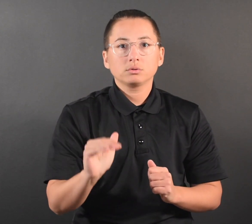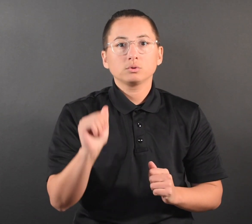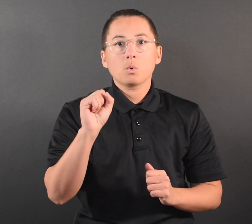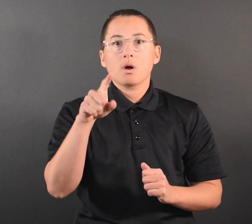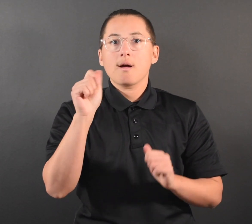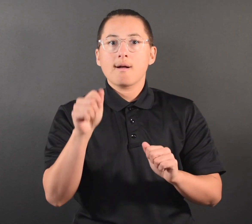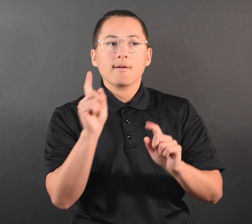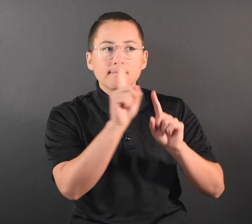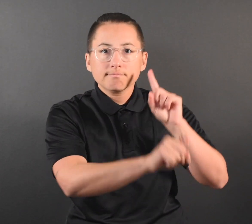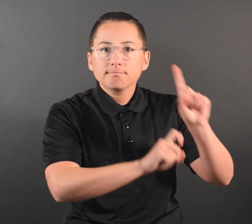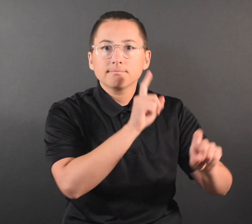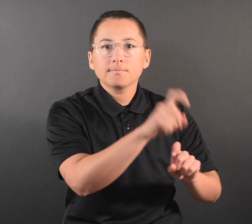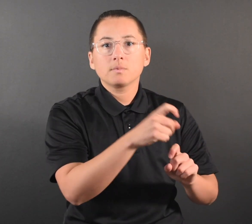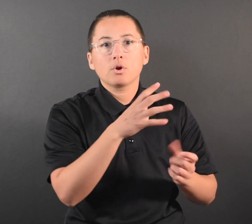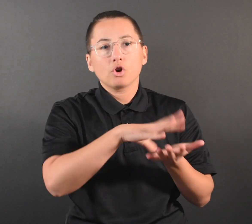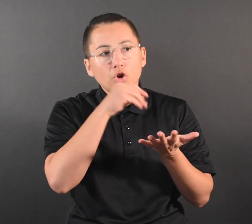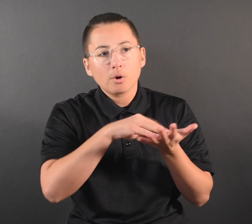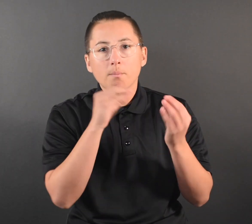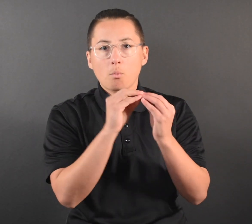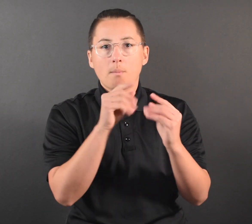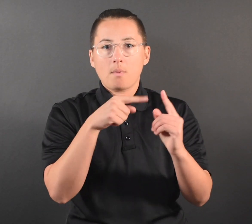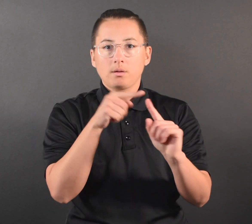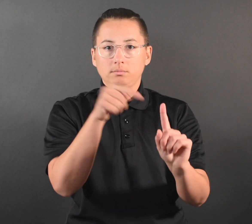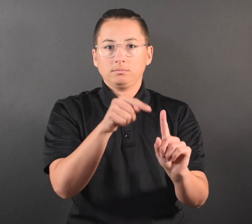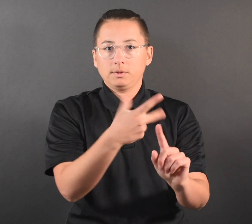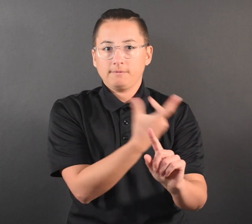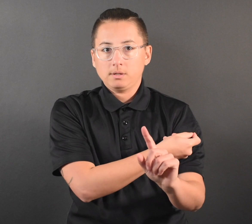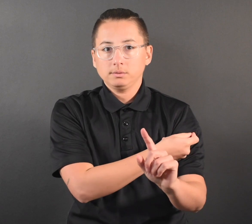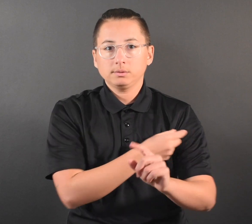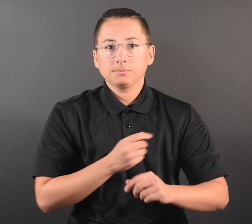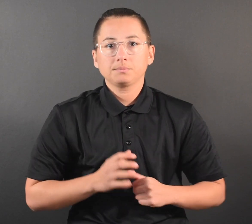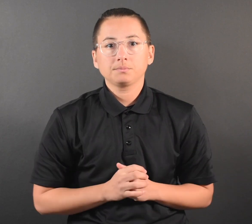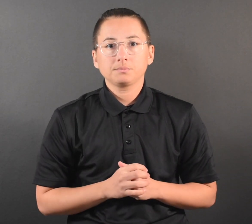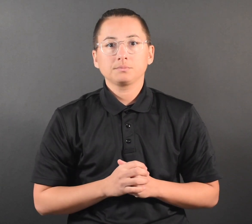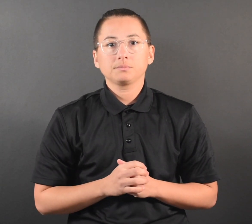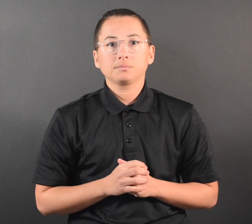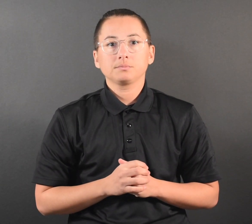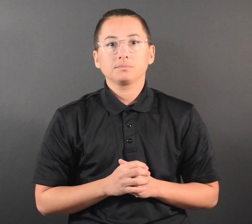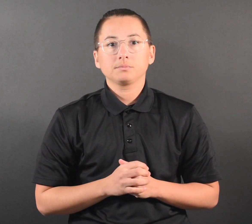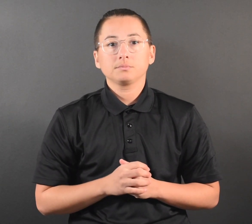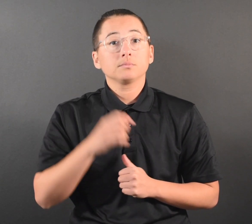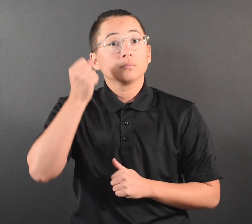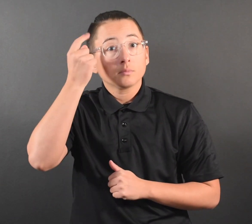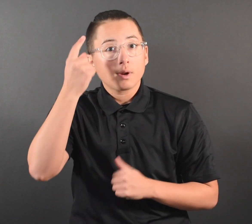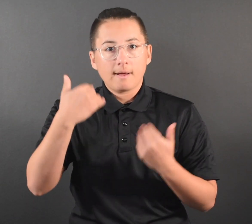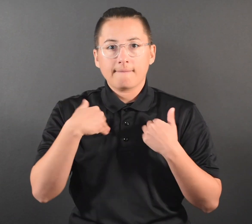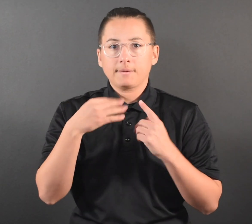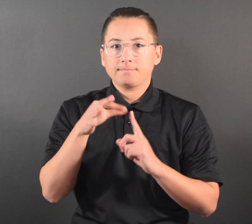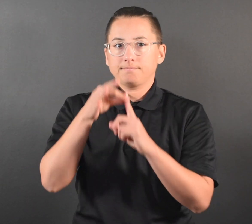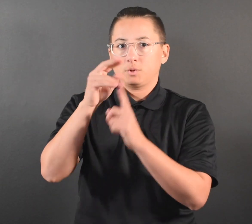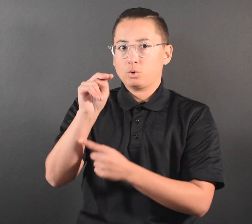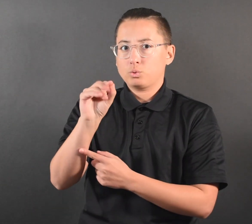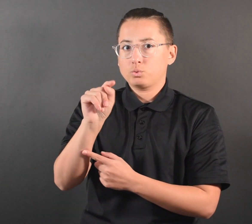and learn more about the vaccine. • NOTE: